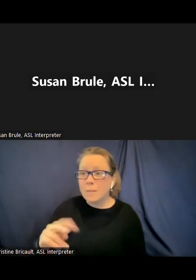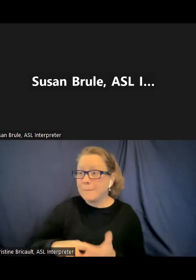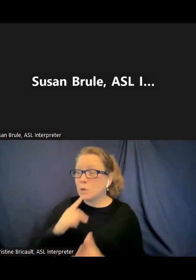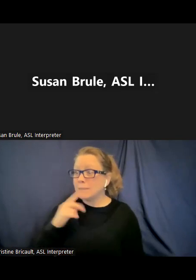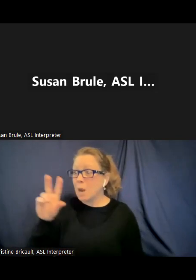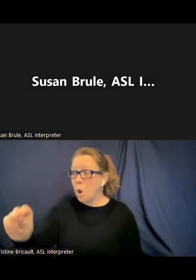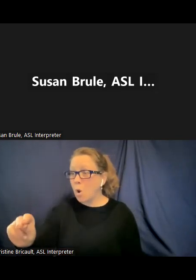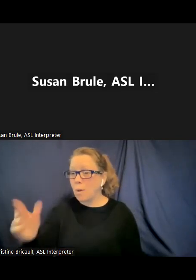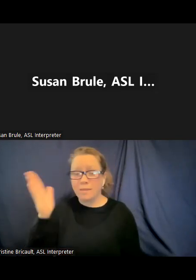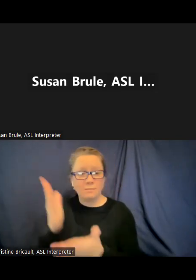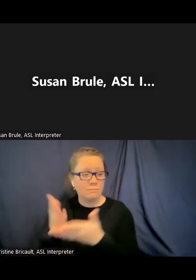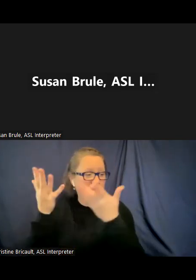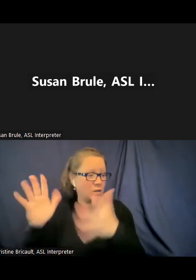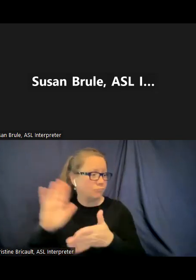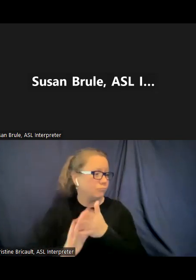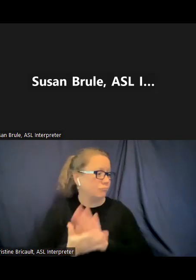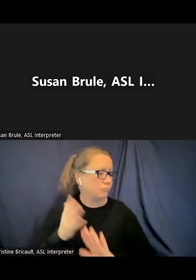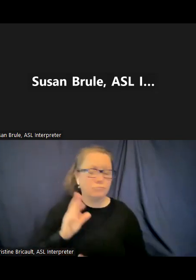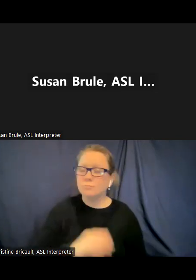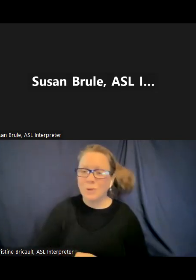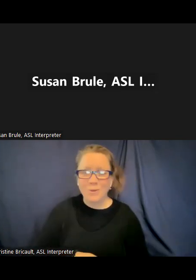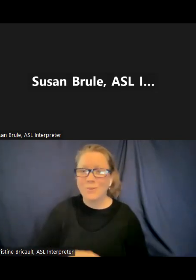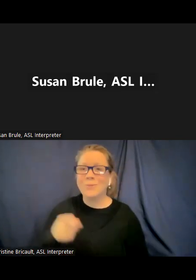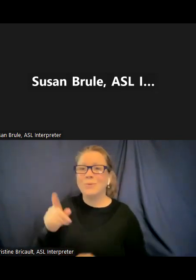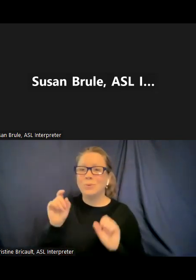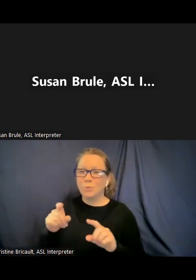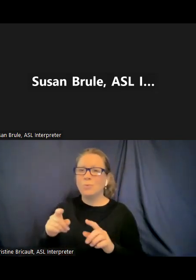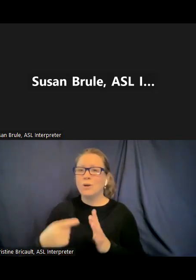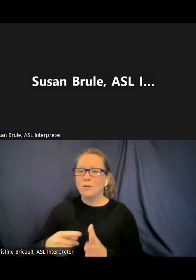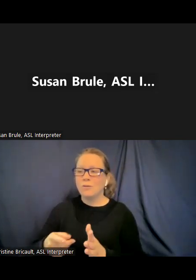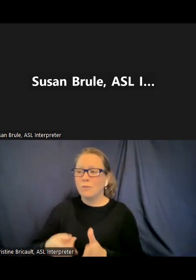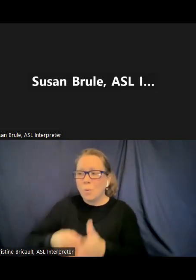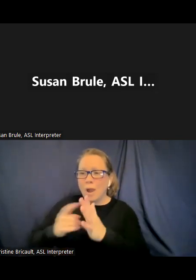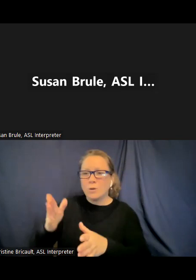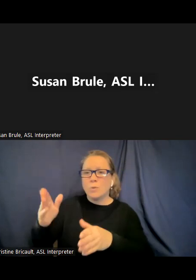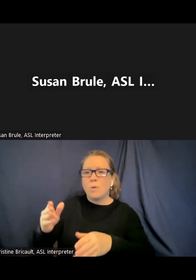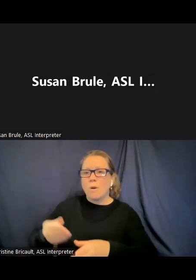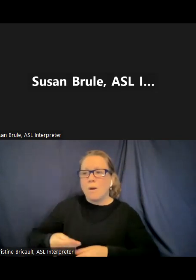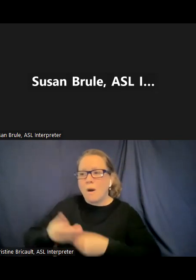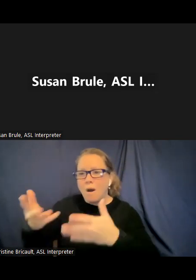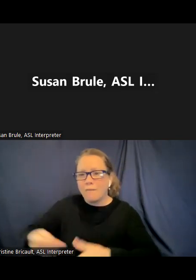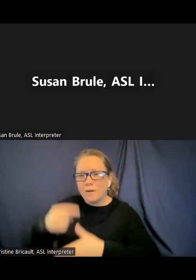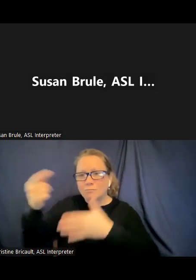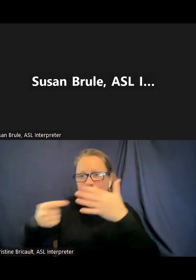You are required to offer alternatives if you're unable to implement the